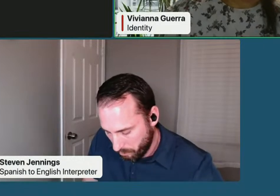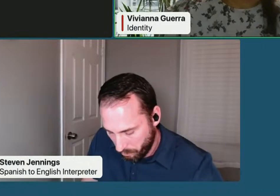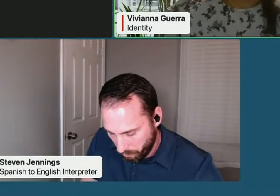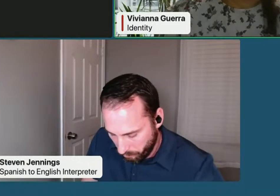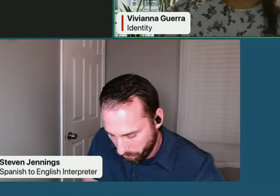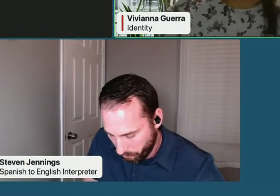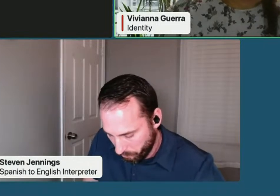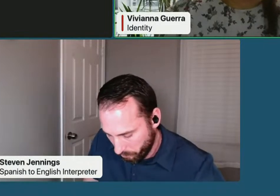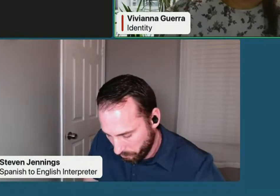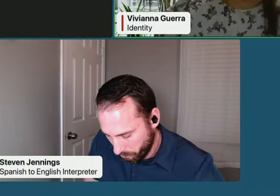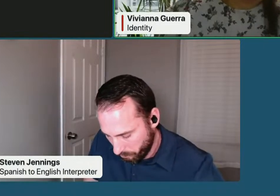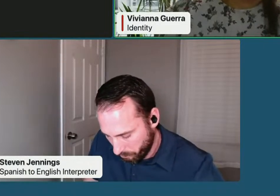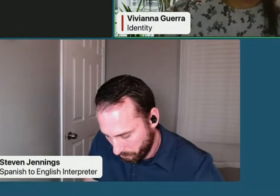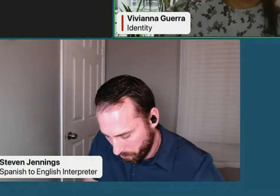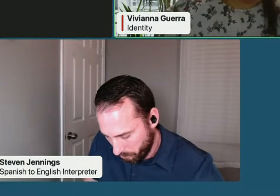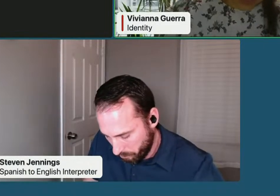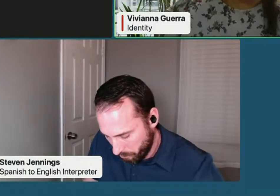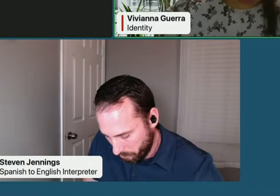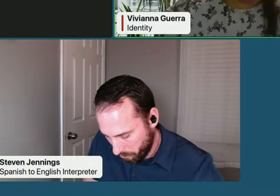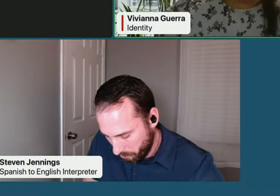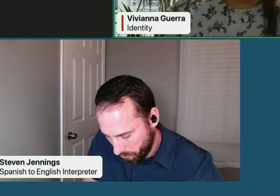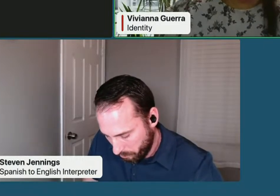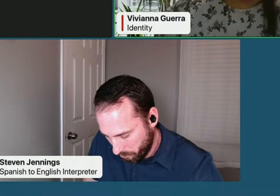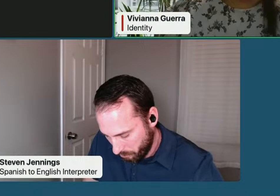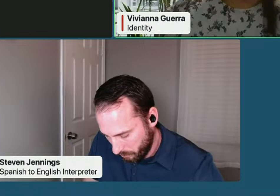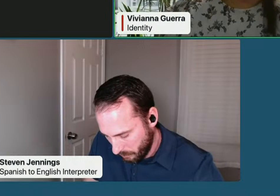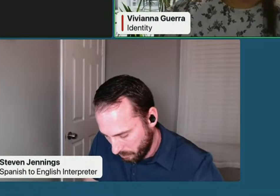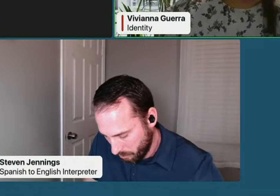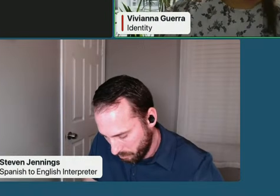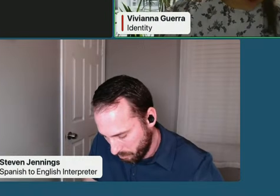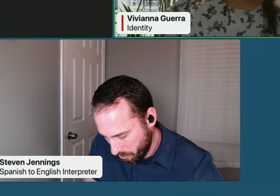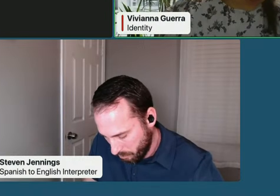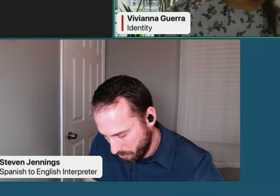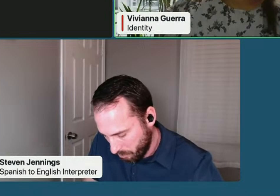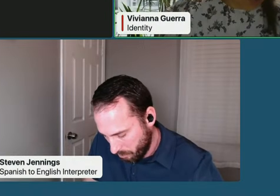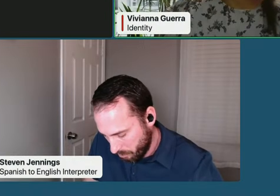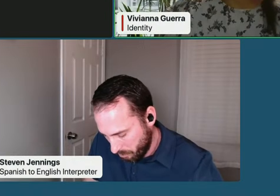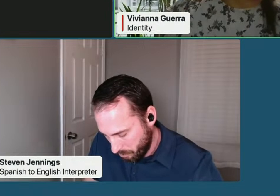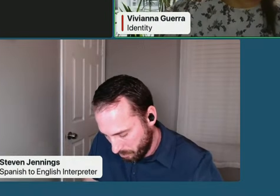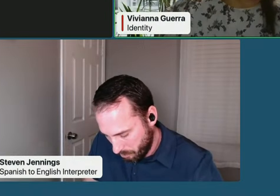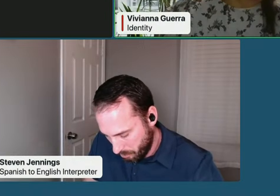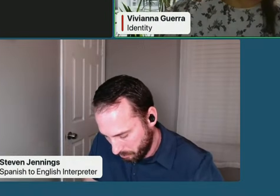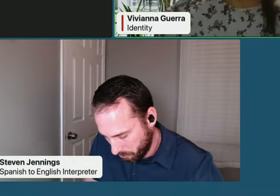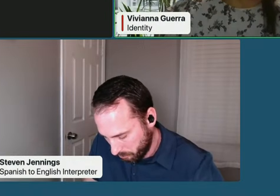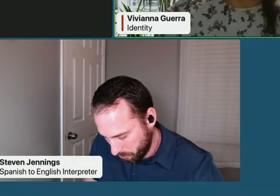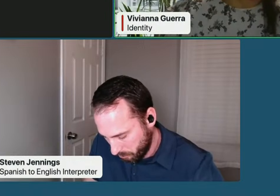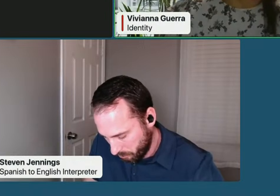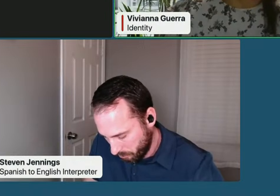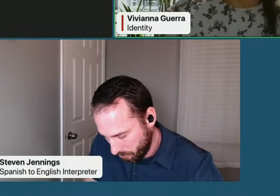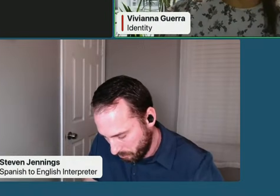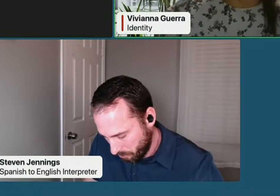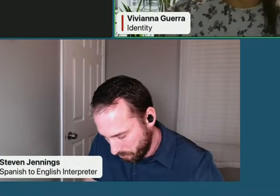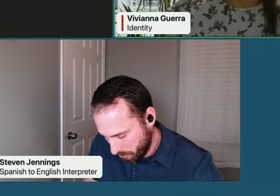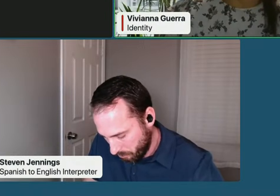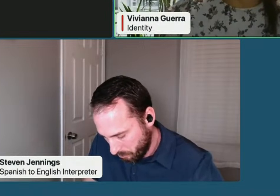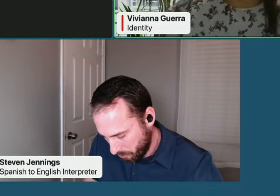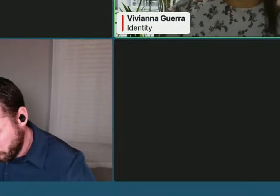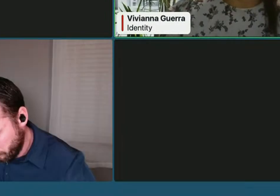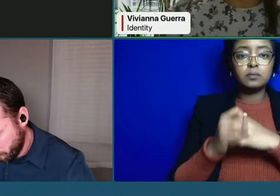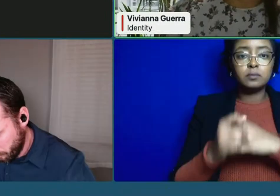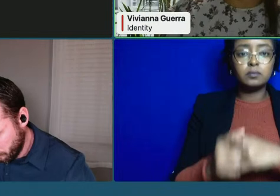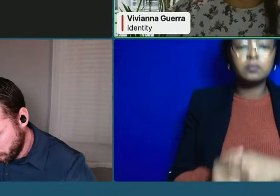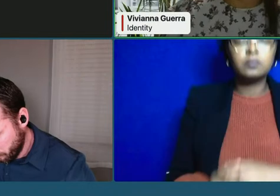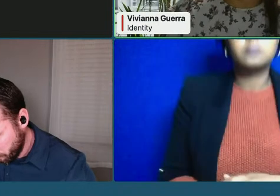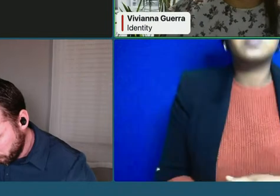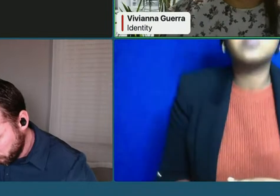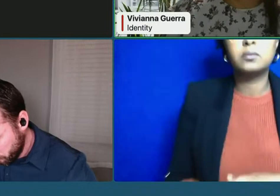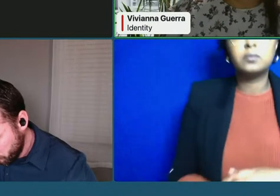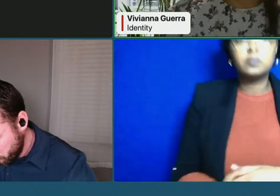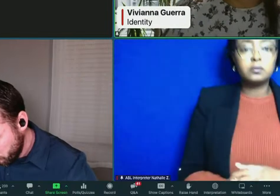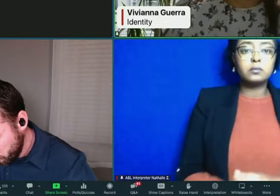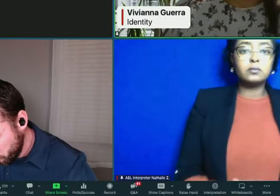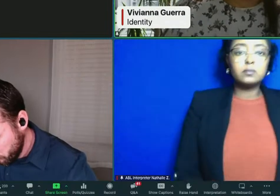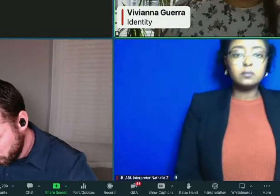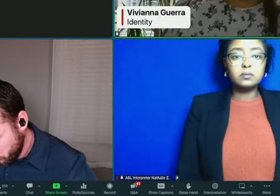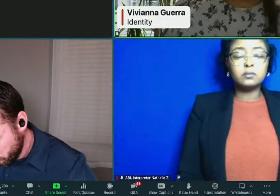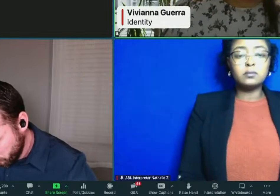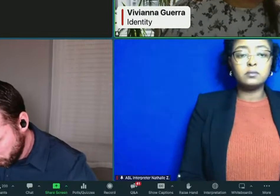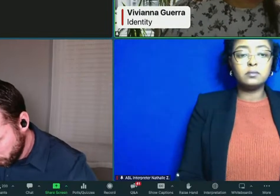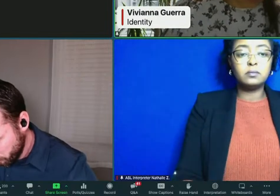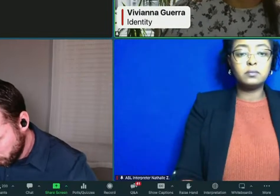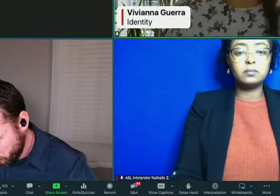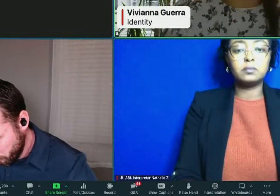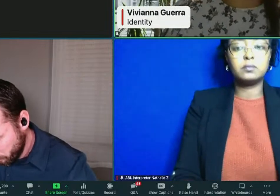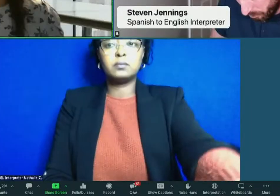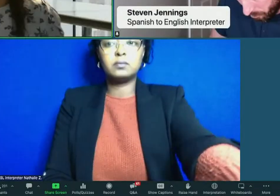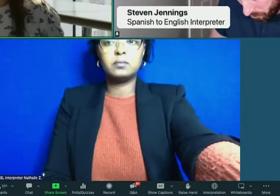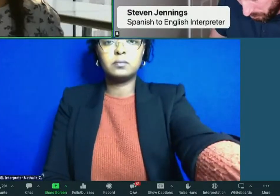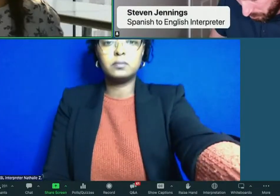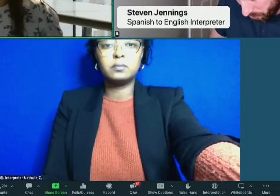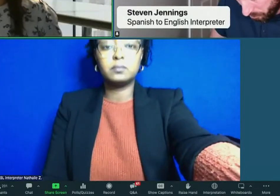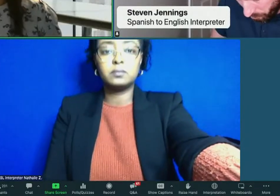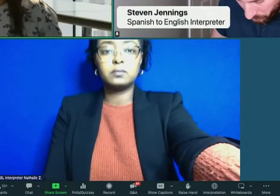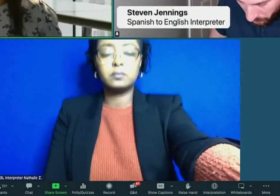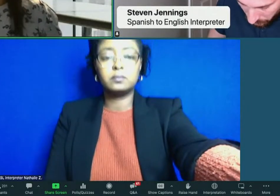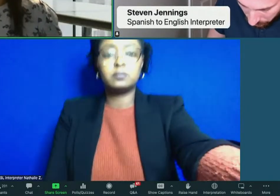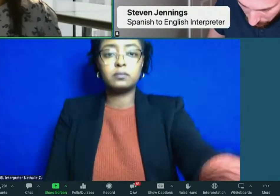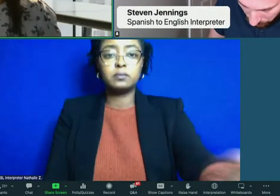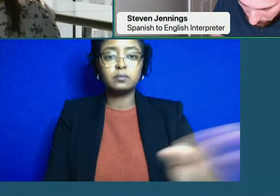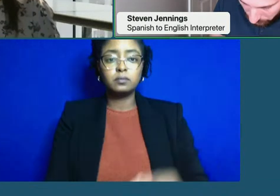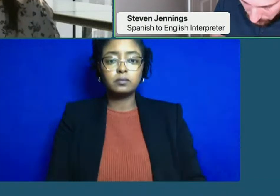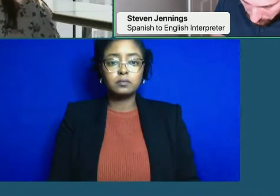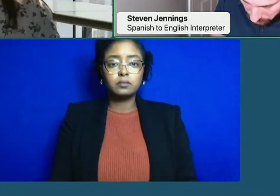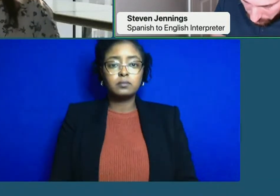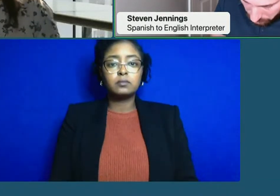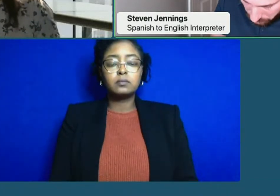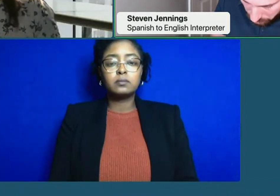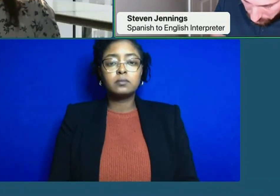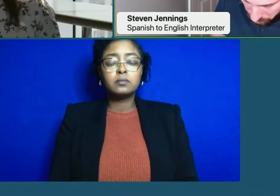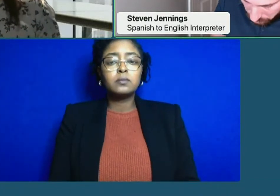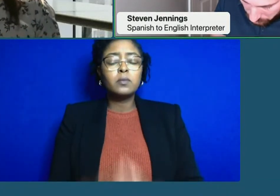better opportunities after